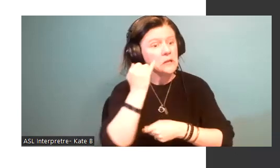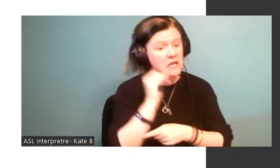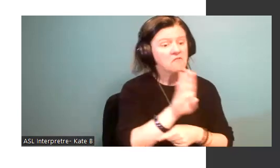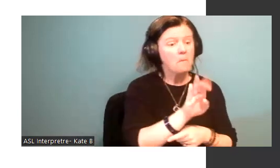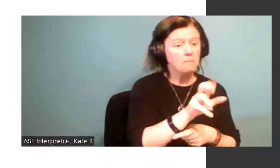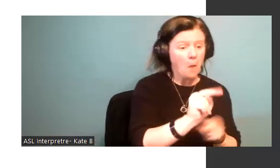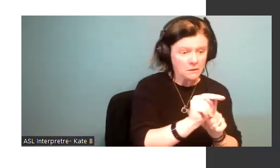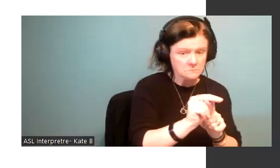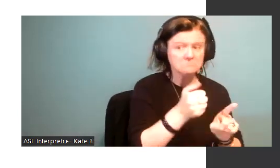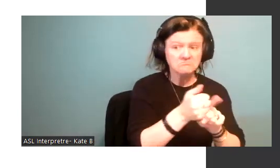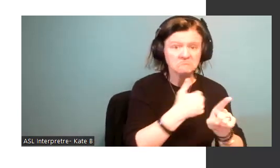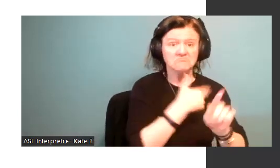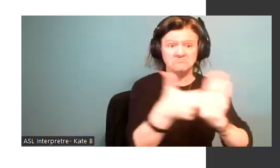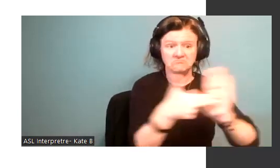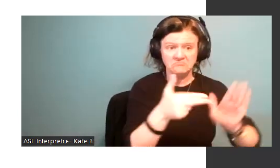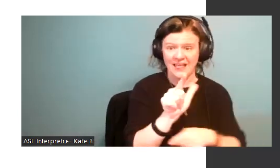similarly for menu as well. Don't overuse it. As